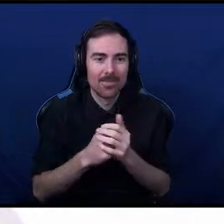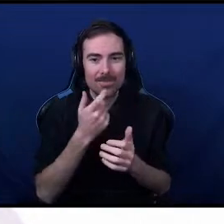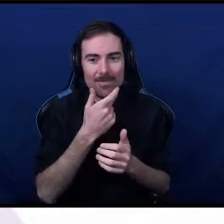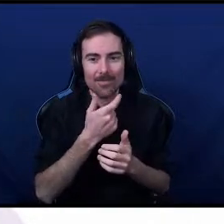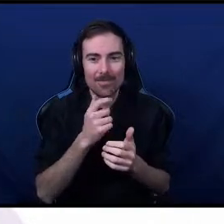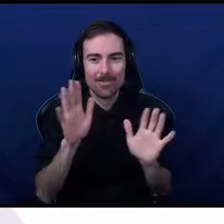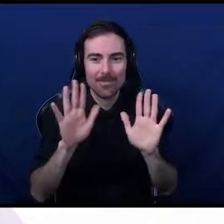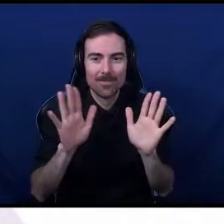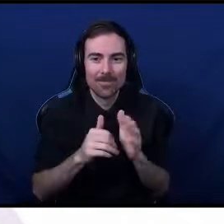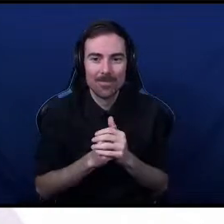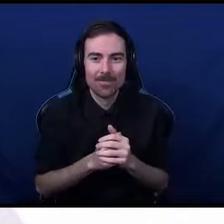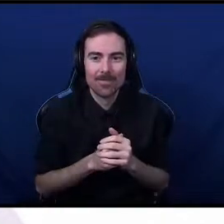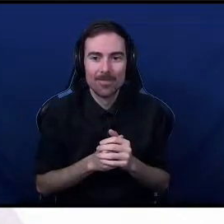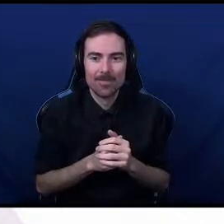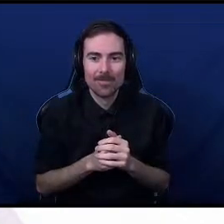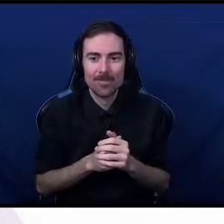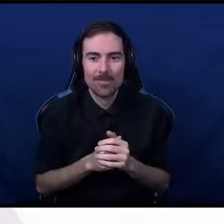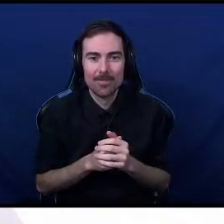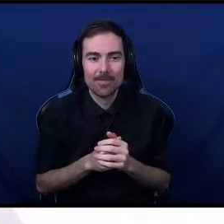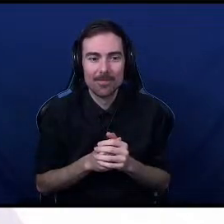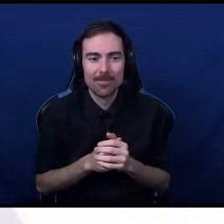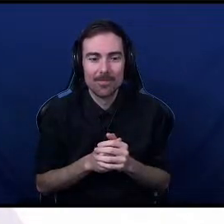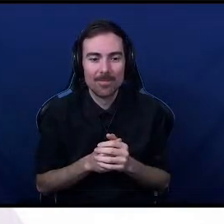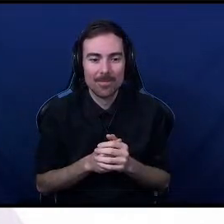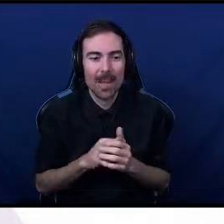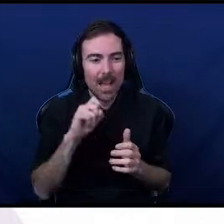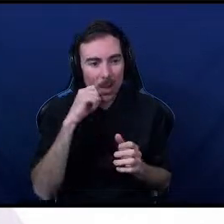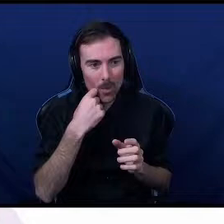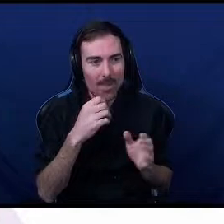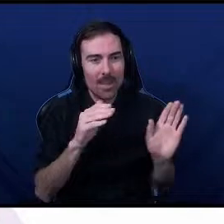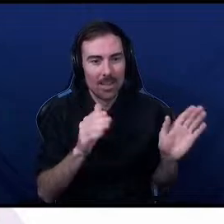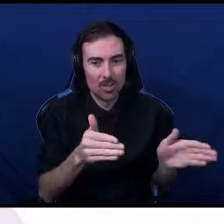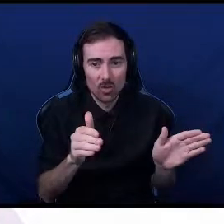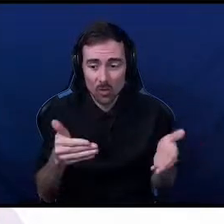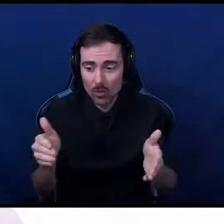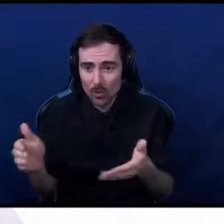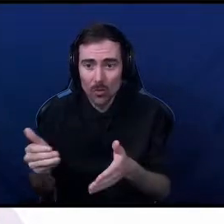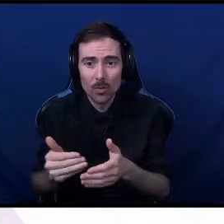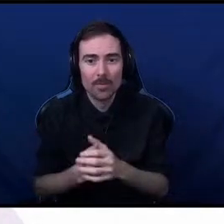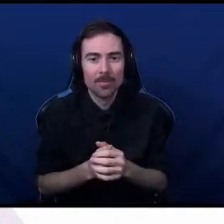Let's start off with a round of introductions before we dive in. Noel do you understand yourself?